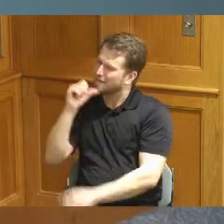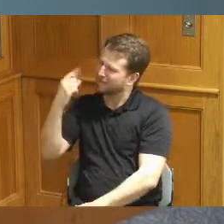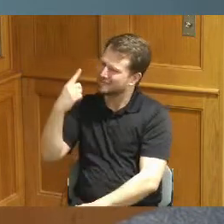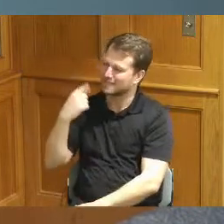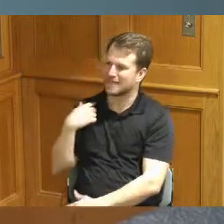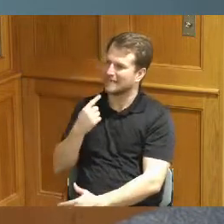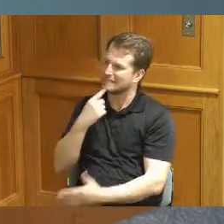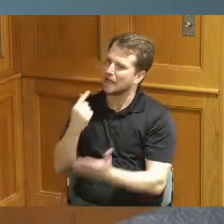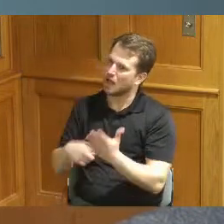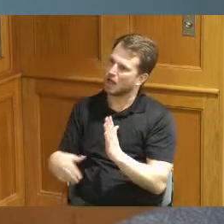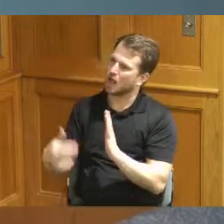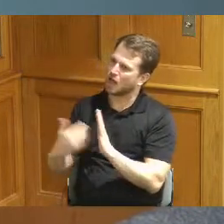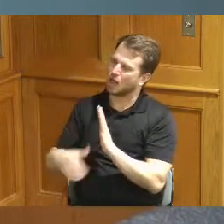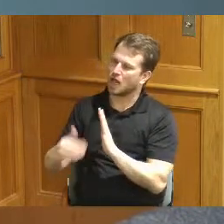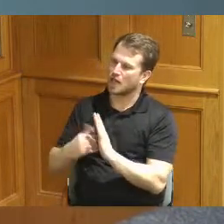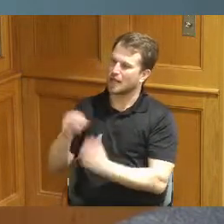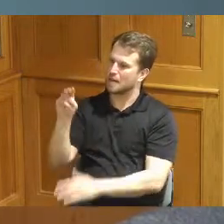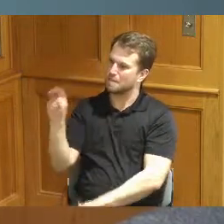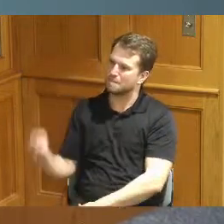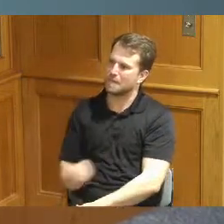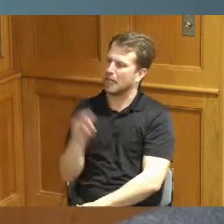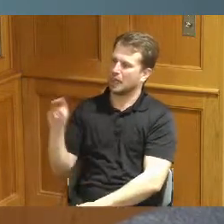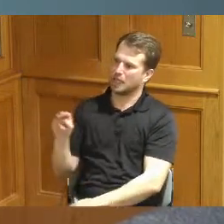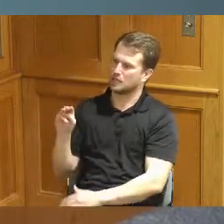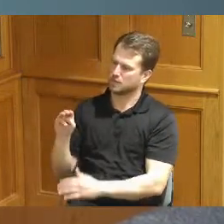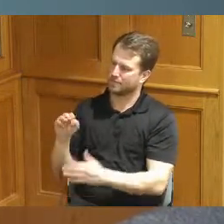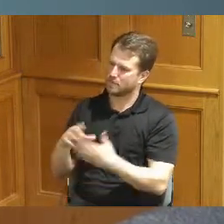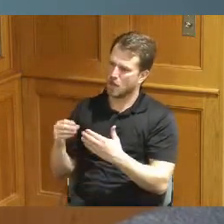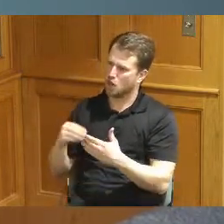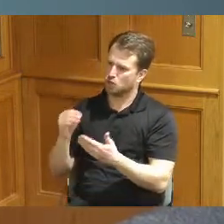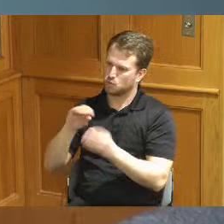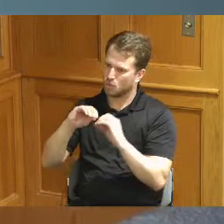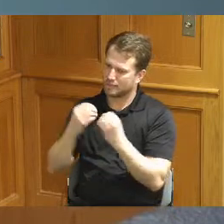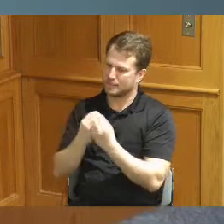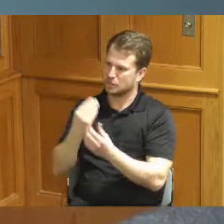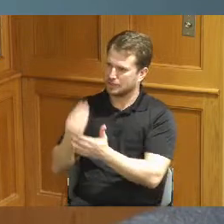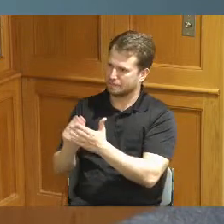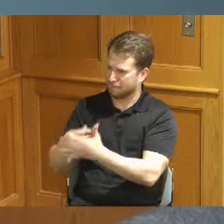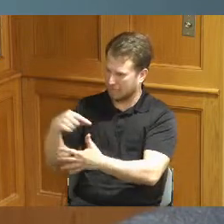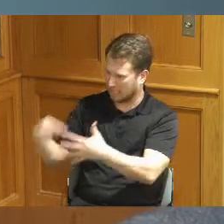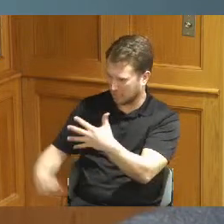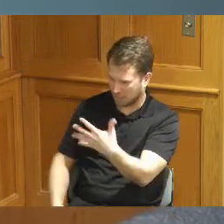we can't keep millions of dollars and all these organizations getting money and you're telling